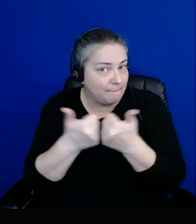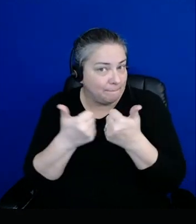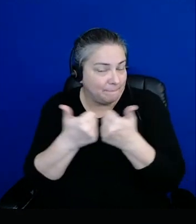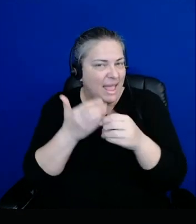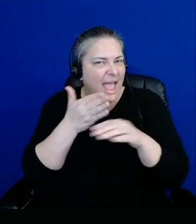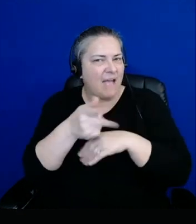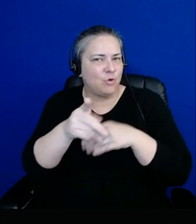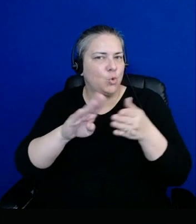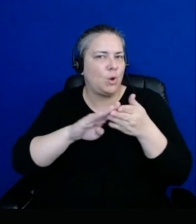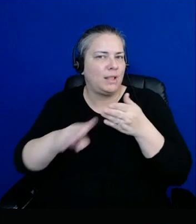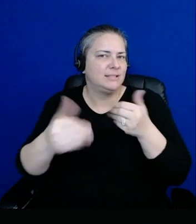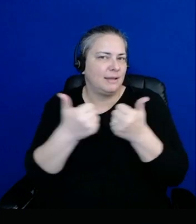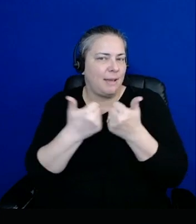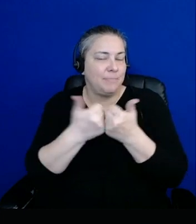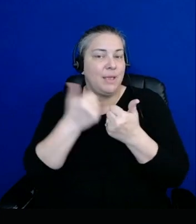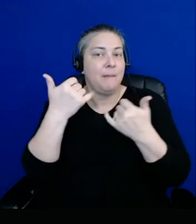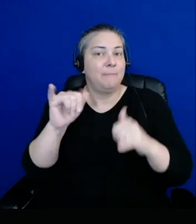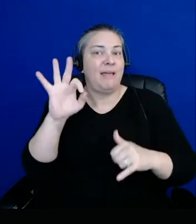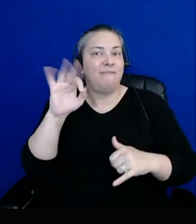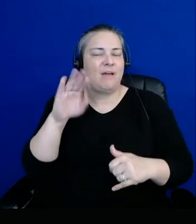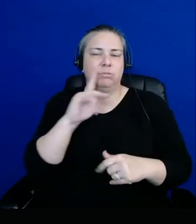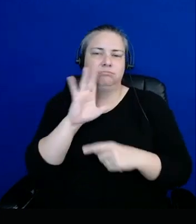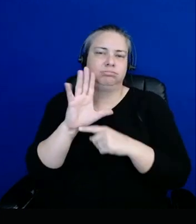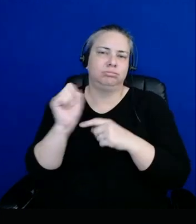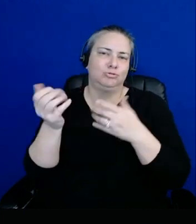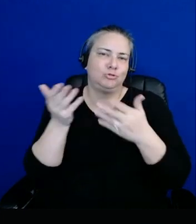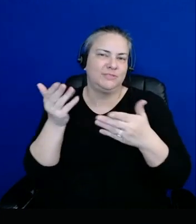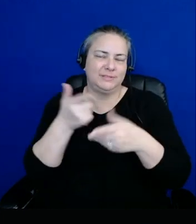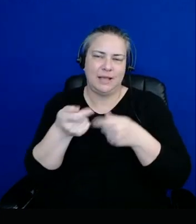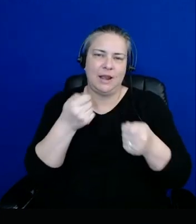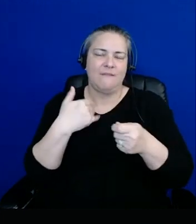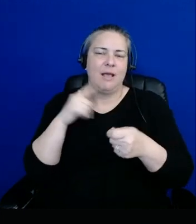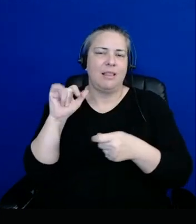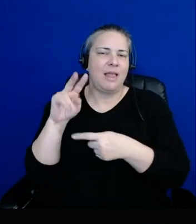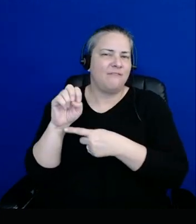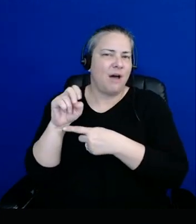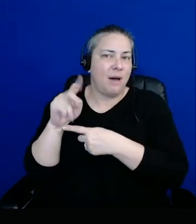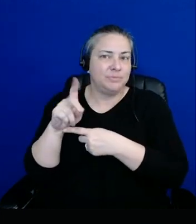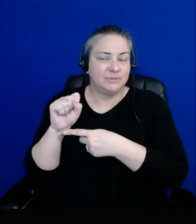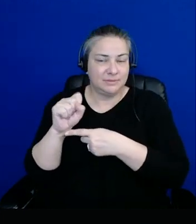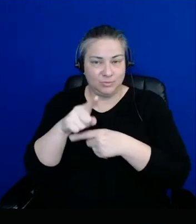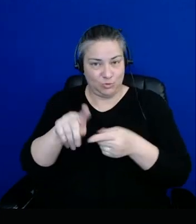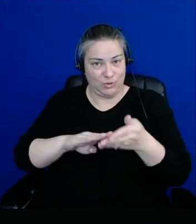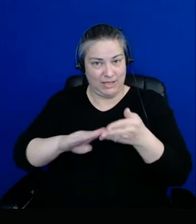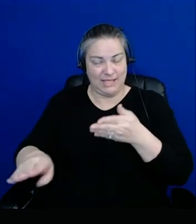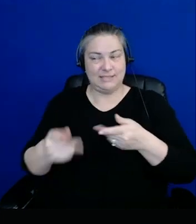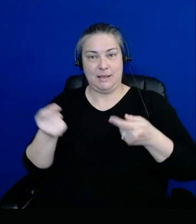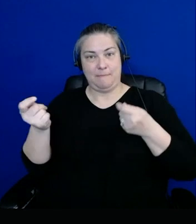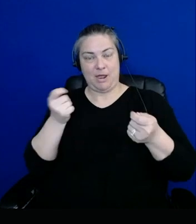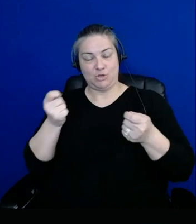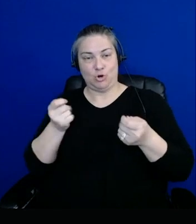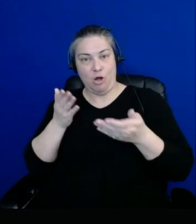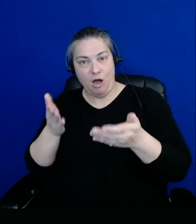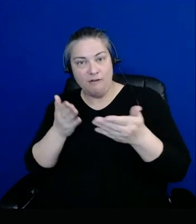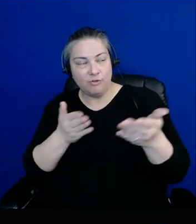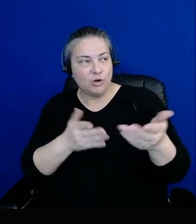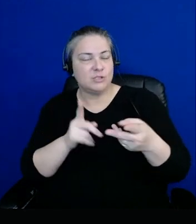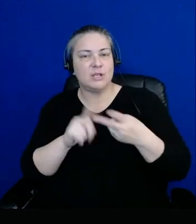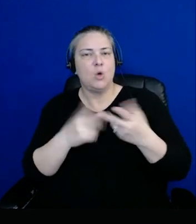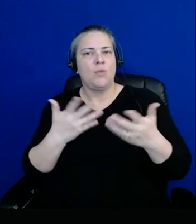In particular, PlayFab is a fantastic service for handling live ops of your game, once it's released and managing offers, and the